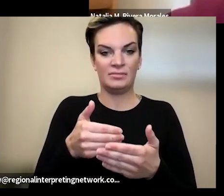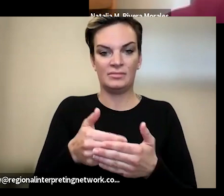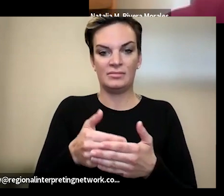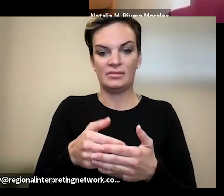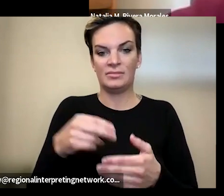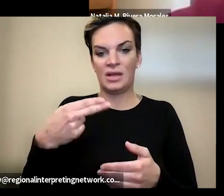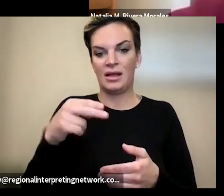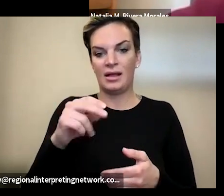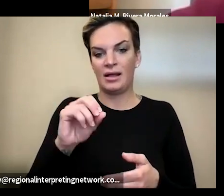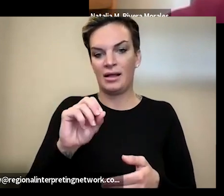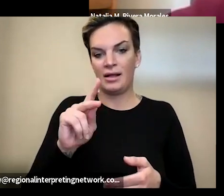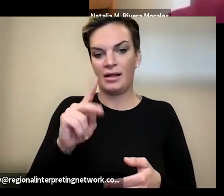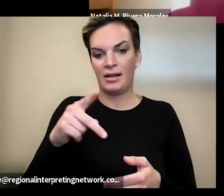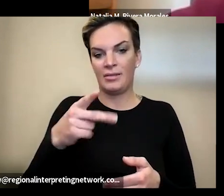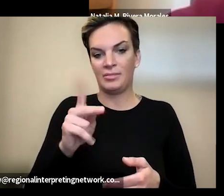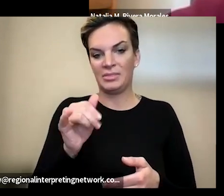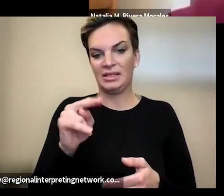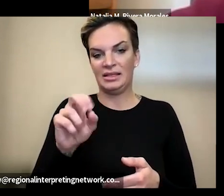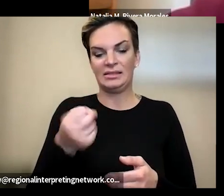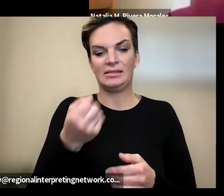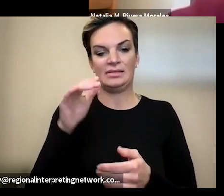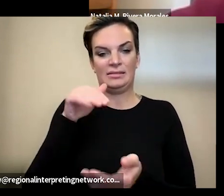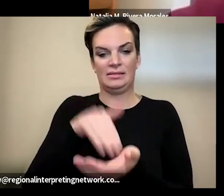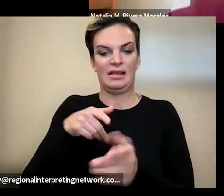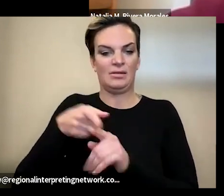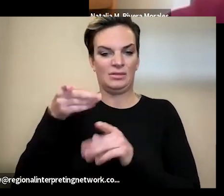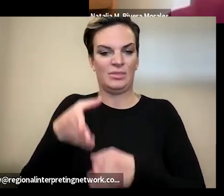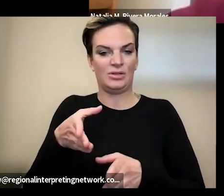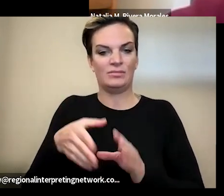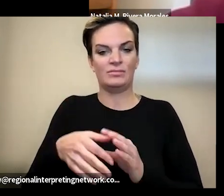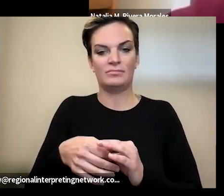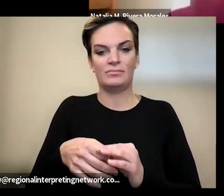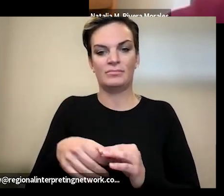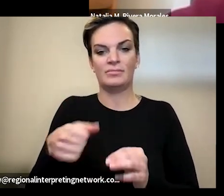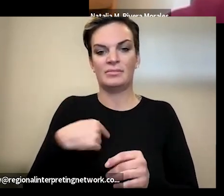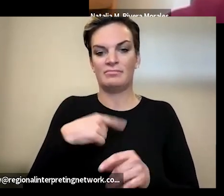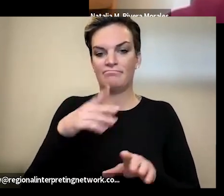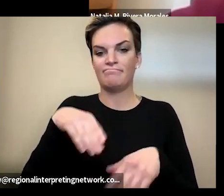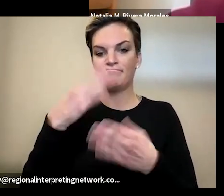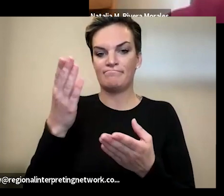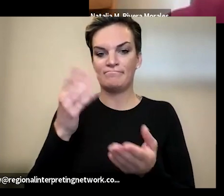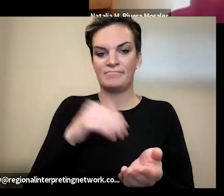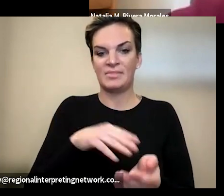and I have this awesome Hopkins rheumatologist. I would strongly recommend Dr Anna Maria